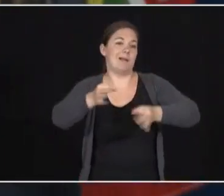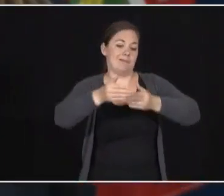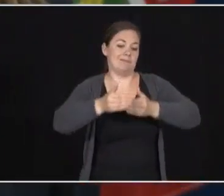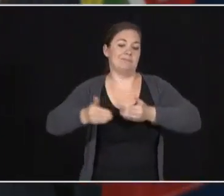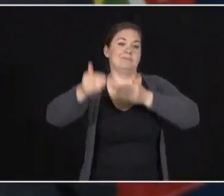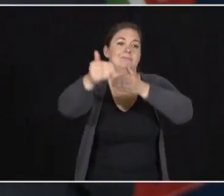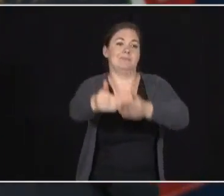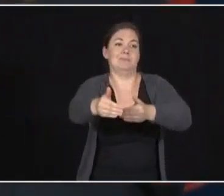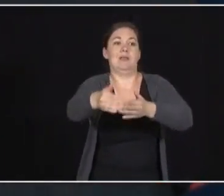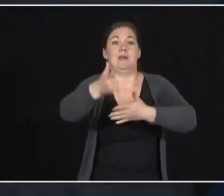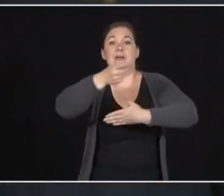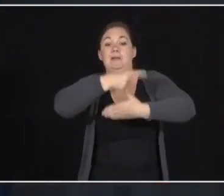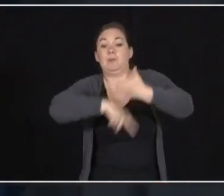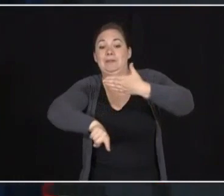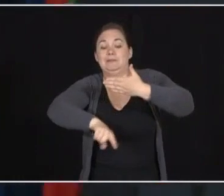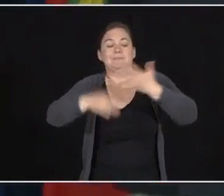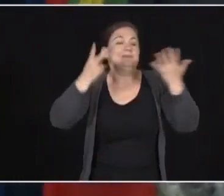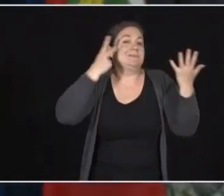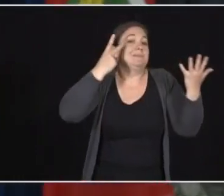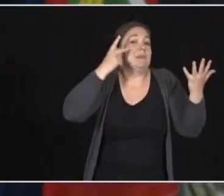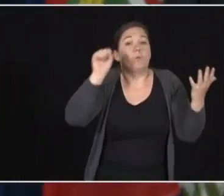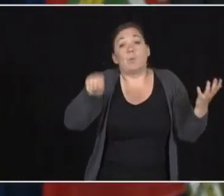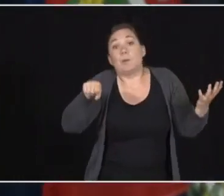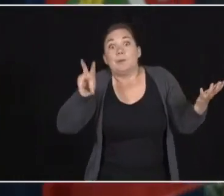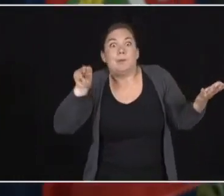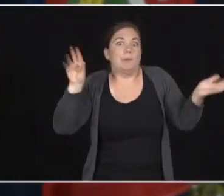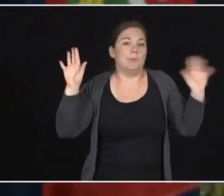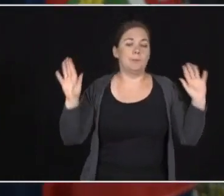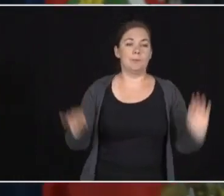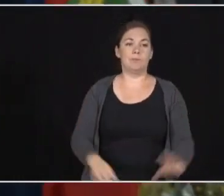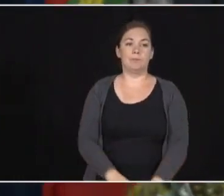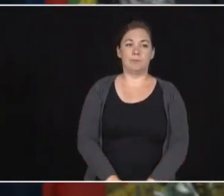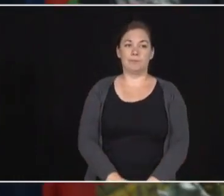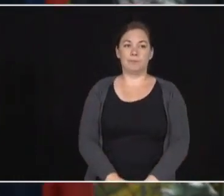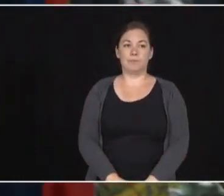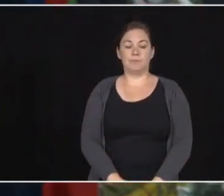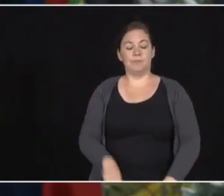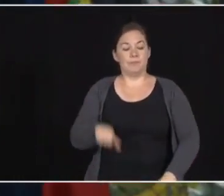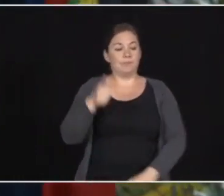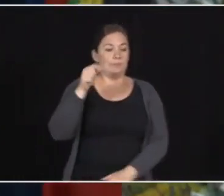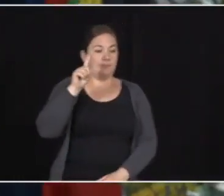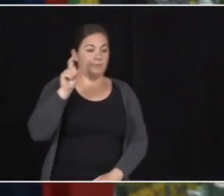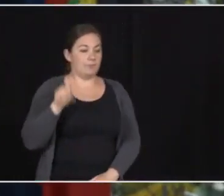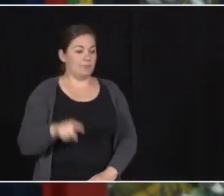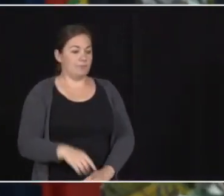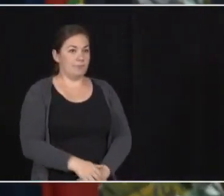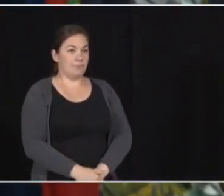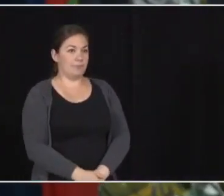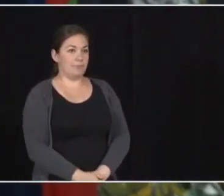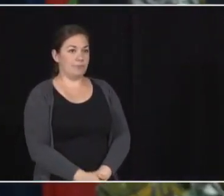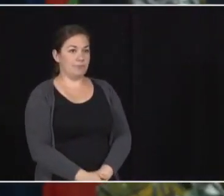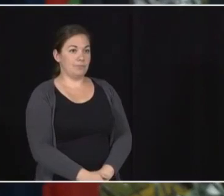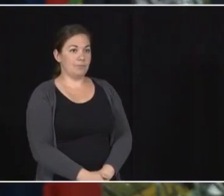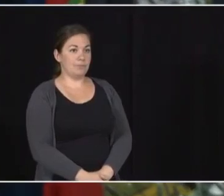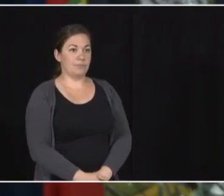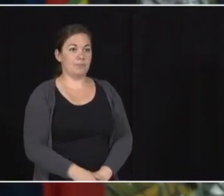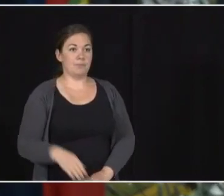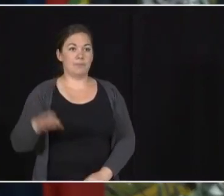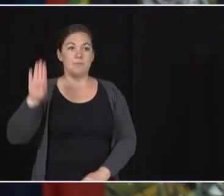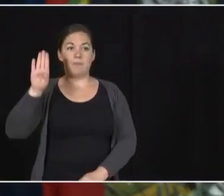Next question comes from George from BNN Bloomberg. Please go ahead.